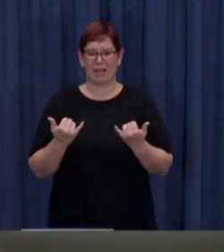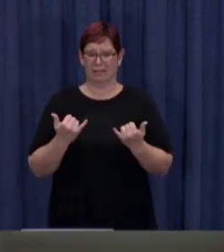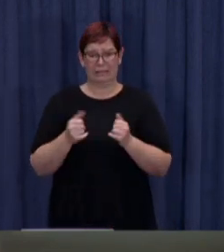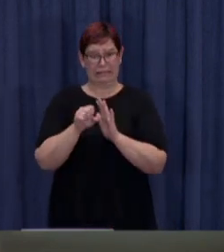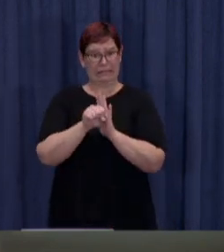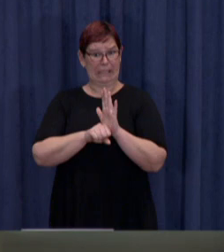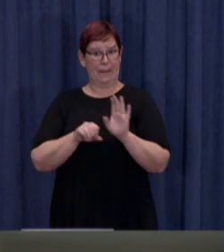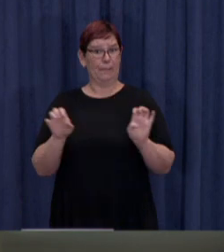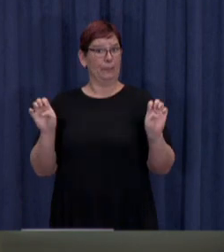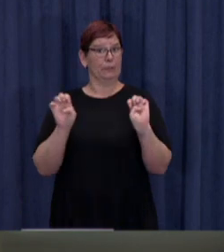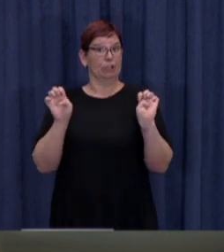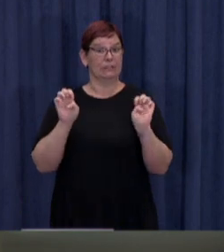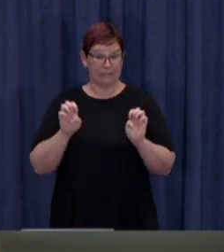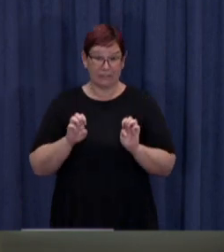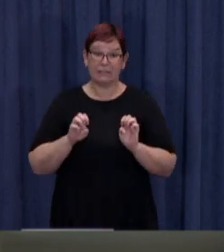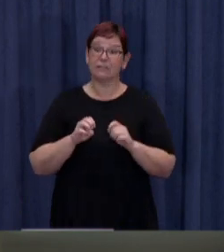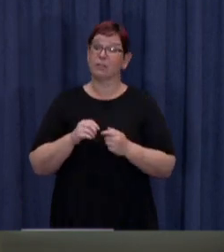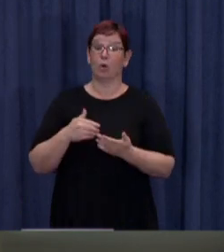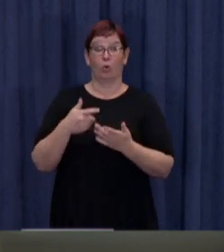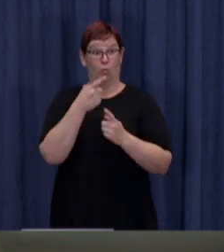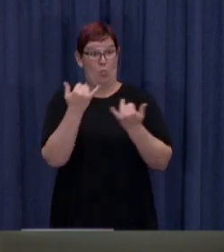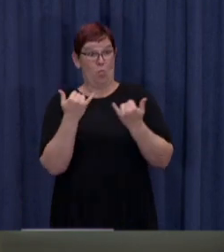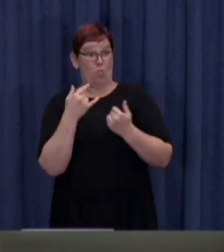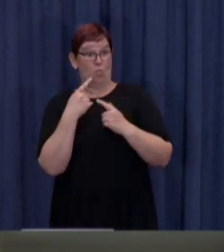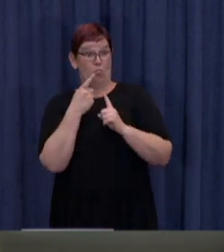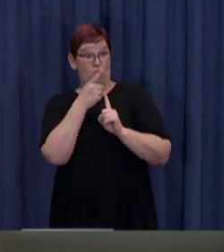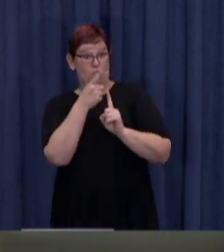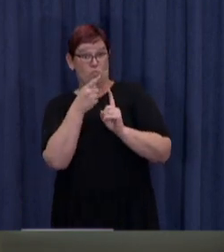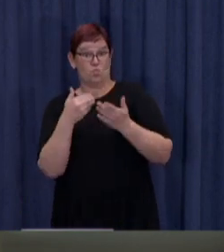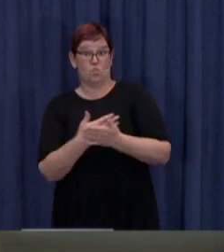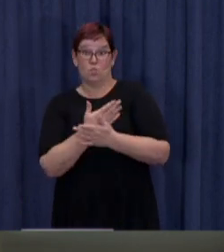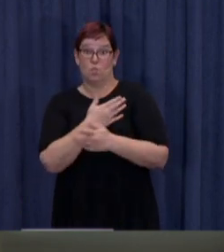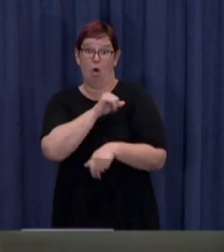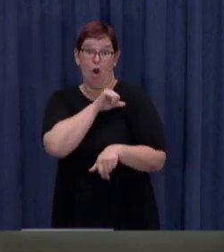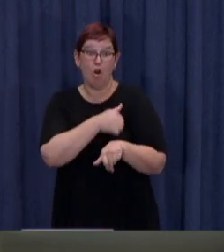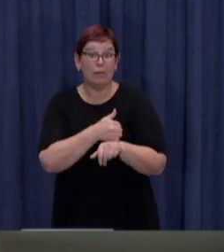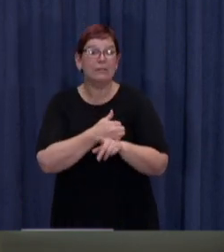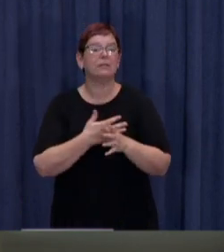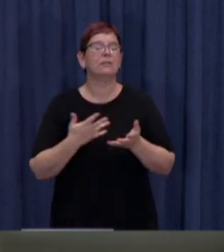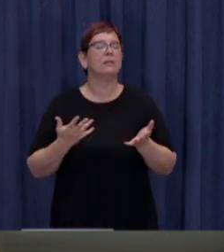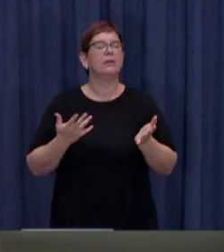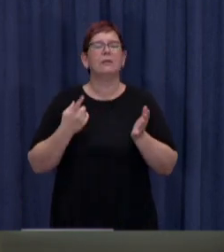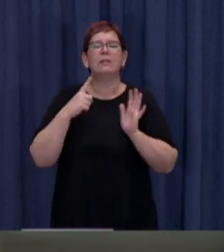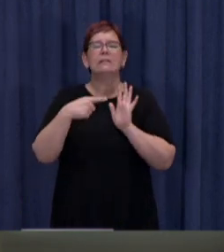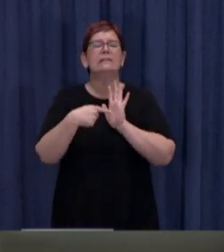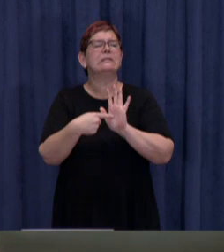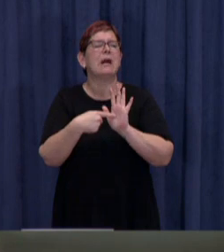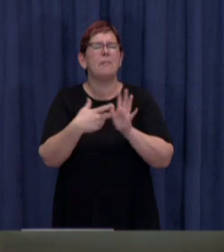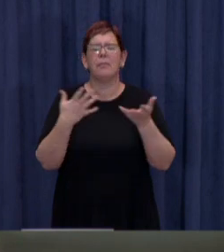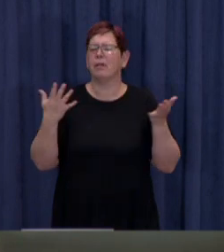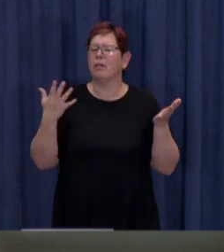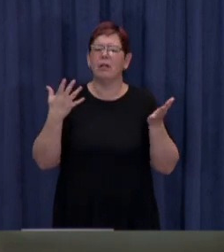major decisions you can make without having Council's approval and are you considering